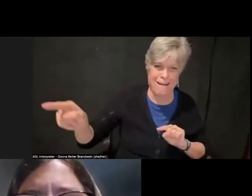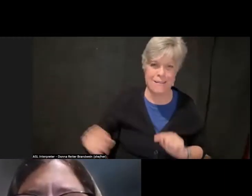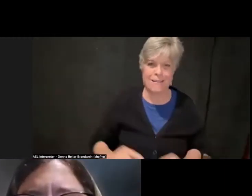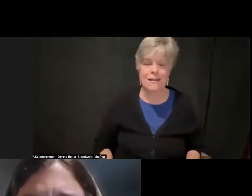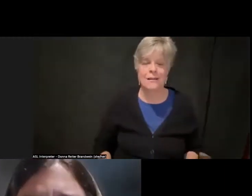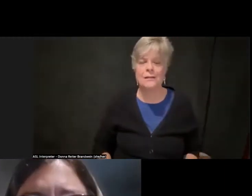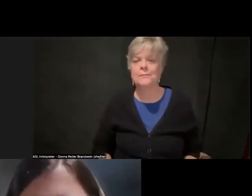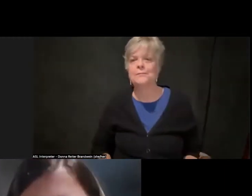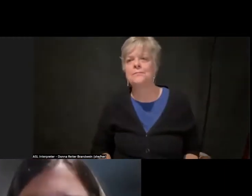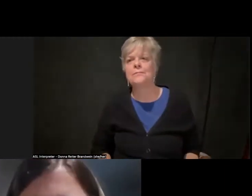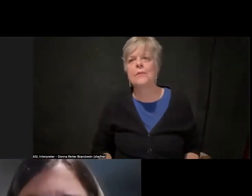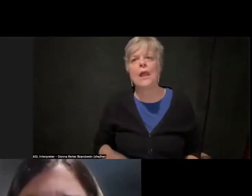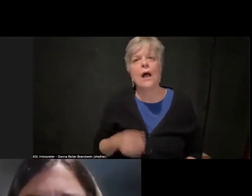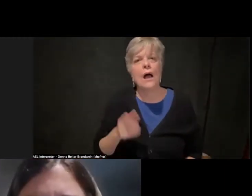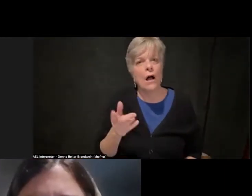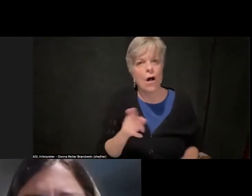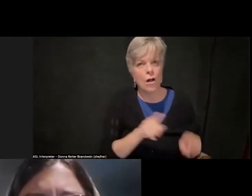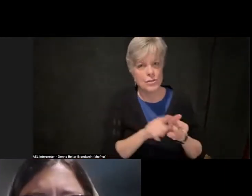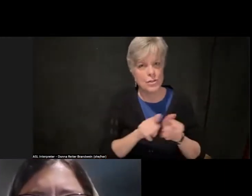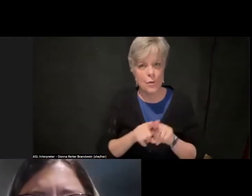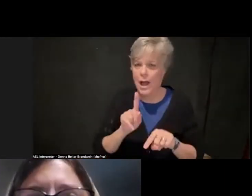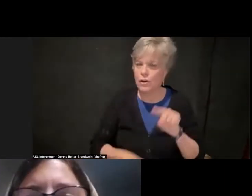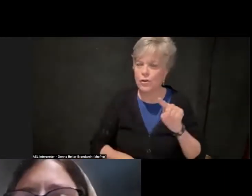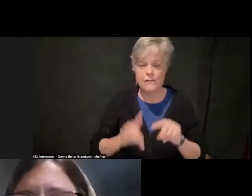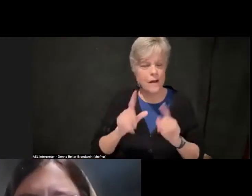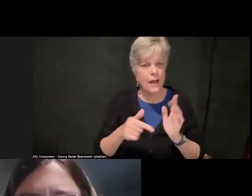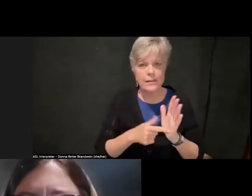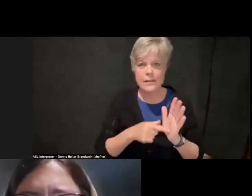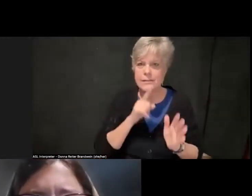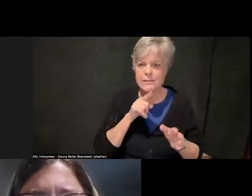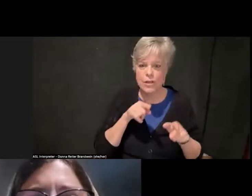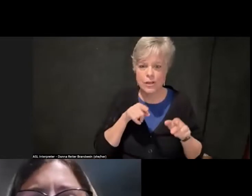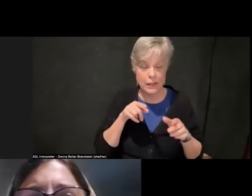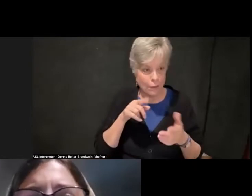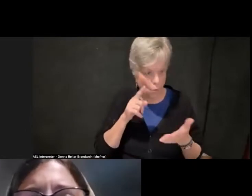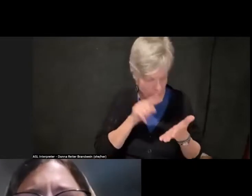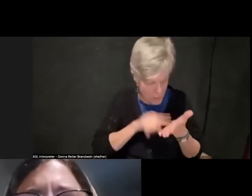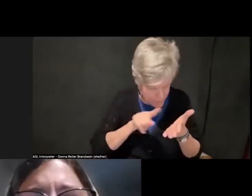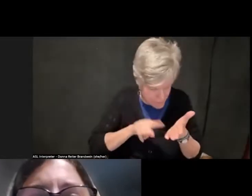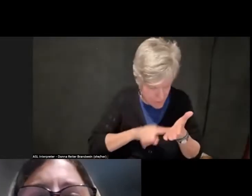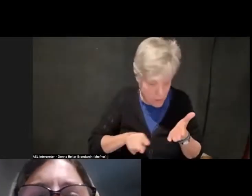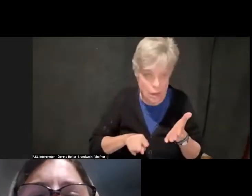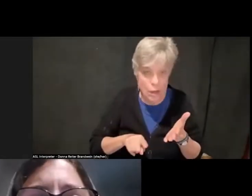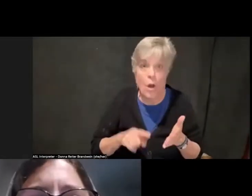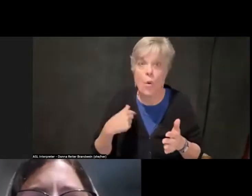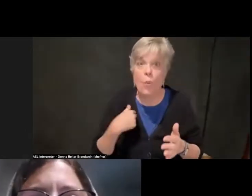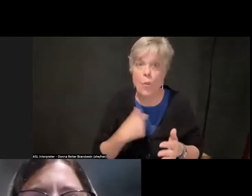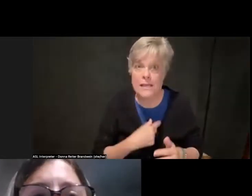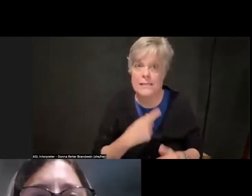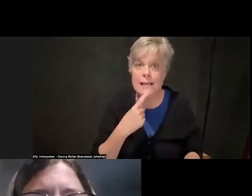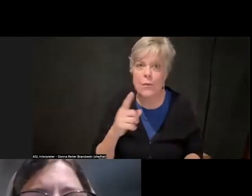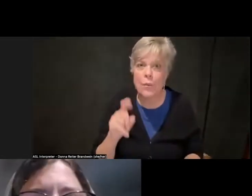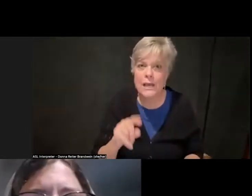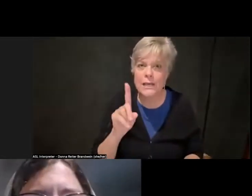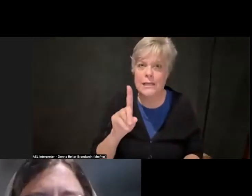We're saying we need Disability Cultural Centers and obviously I firmly believe we do, but what does it do?